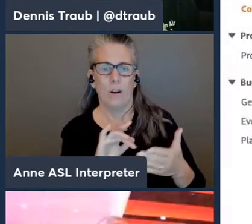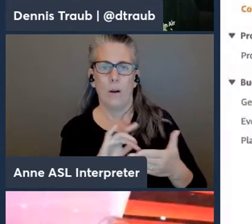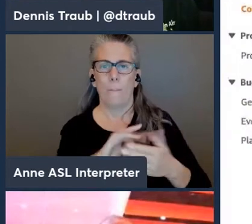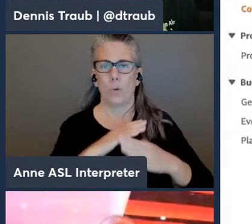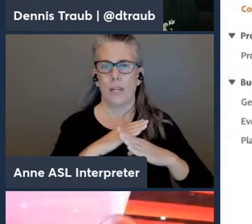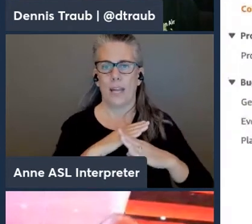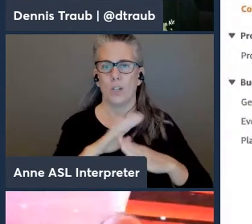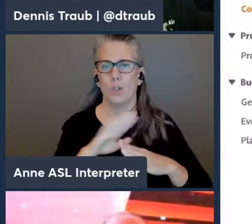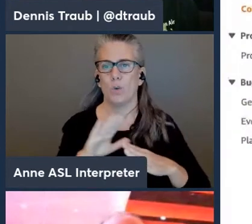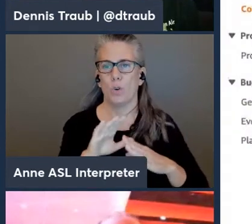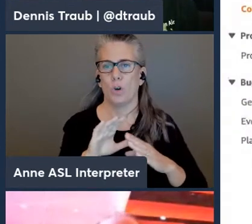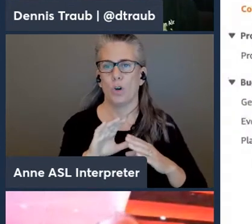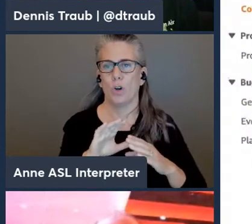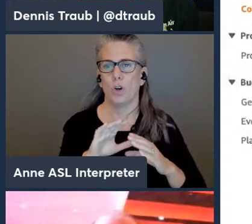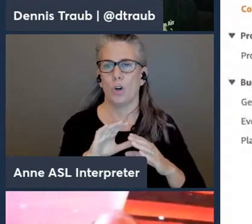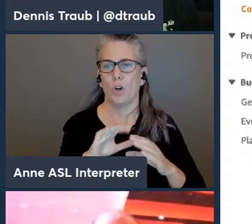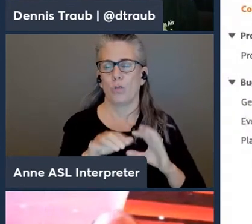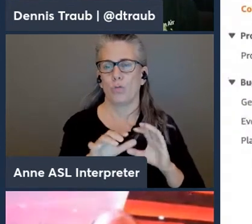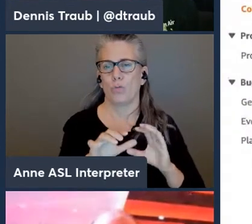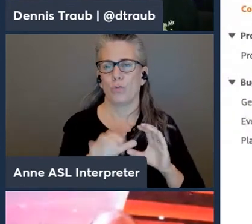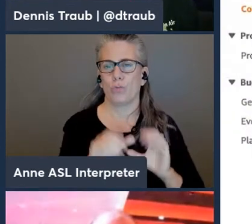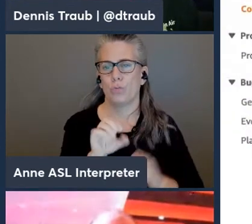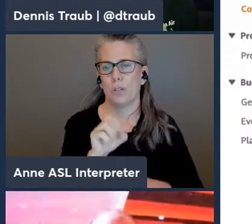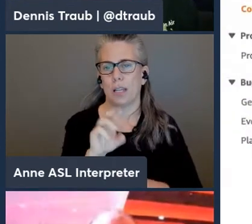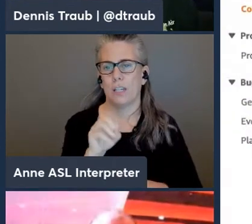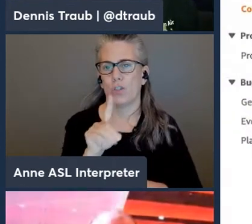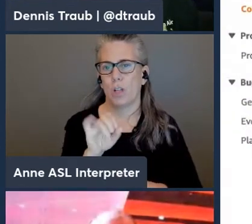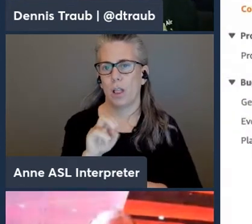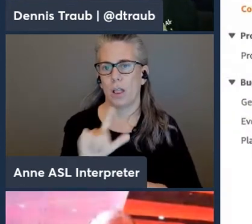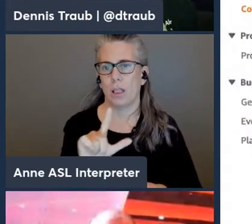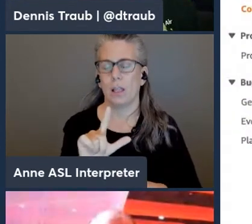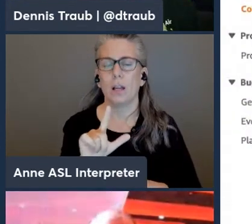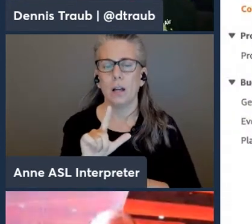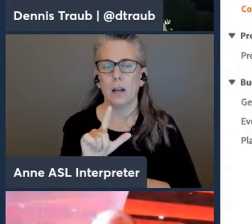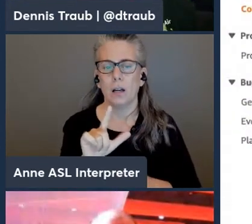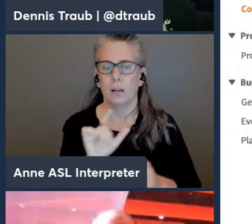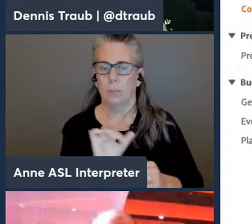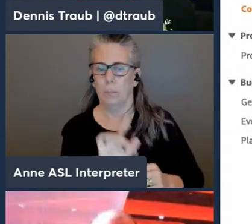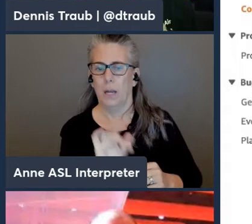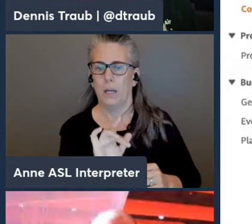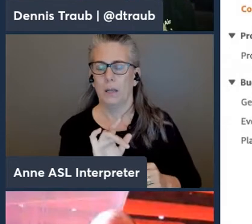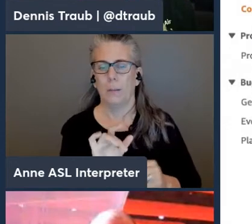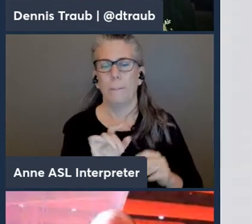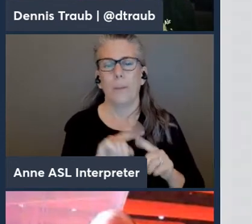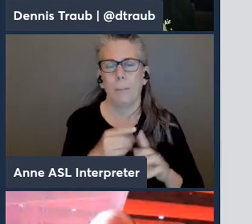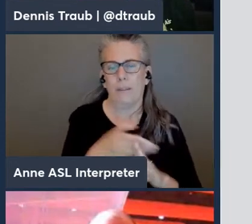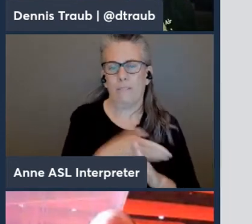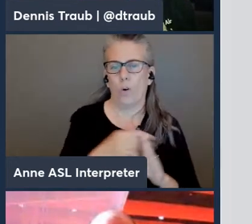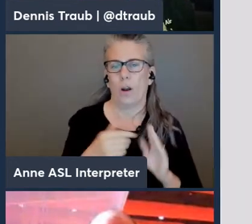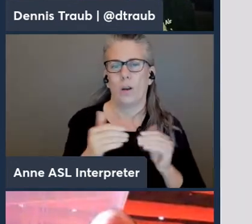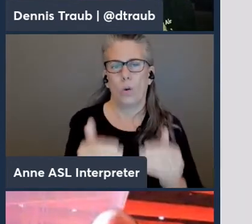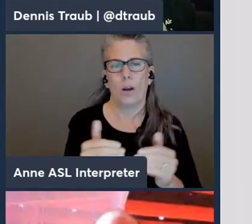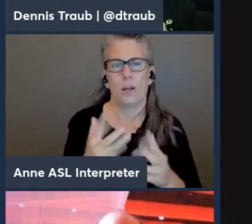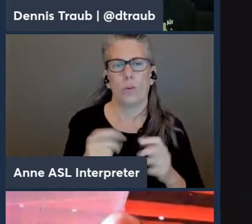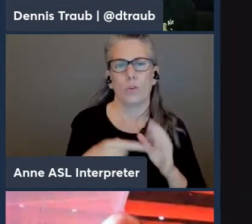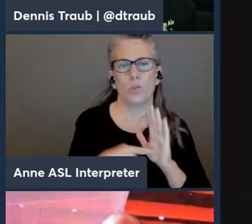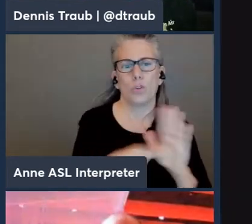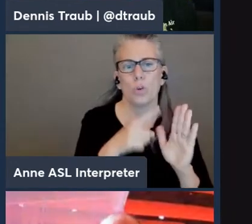Before I go click that, I just want to show you what this sort of looks like in code. Okay. So if I click this where it says, ".travis.yaml,"